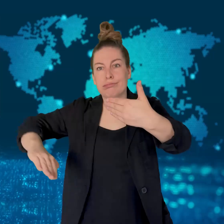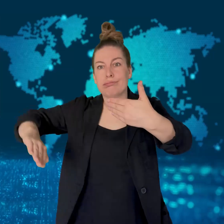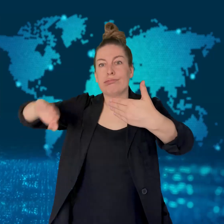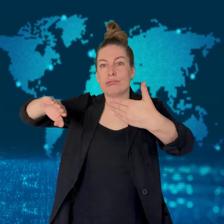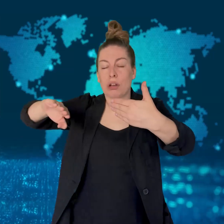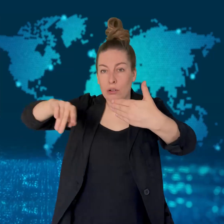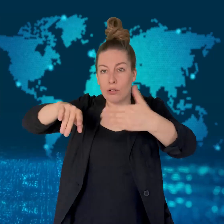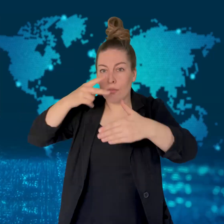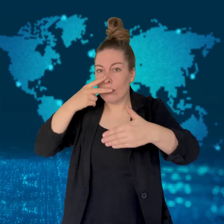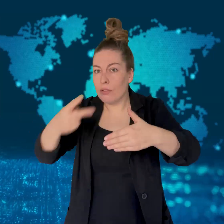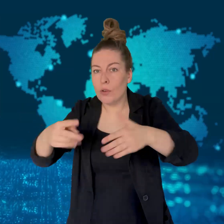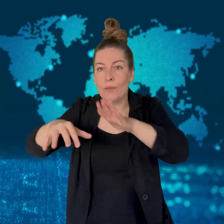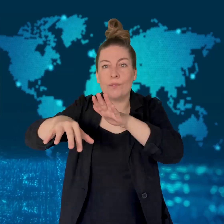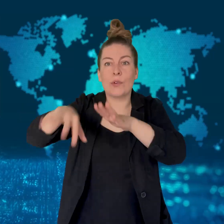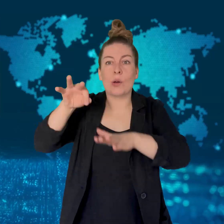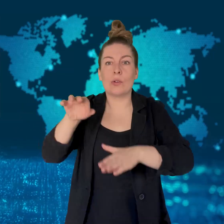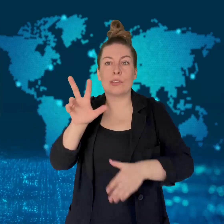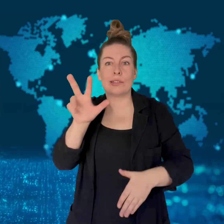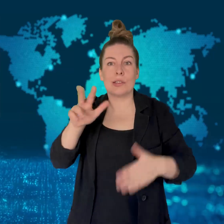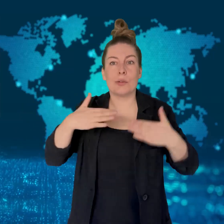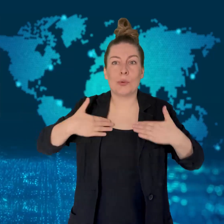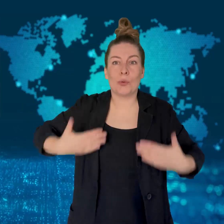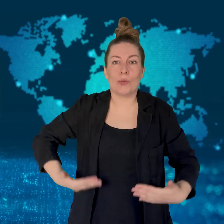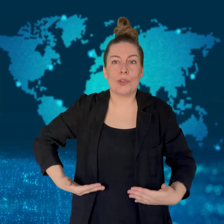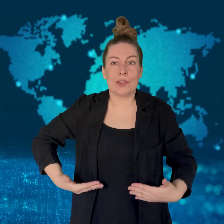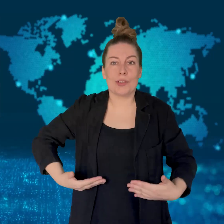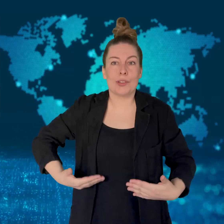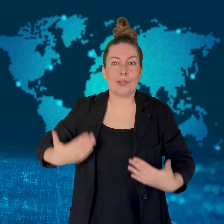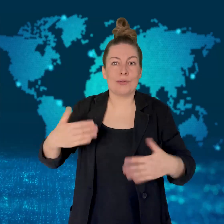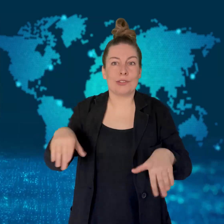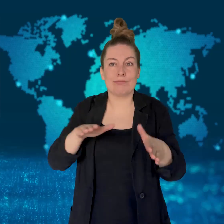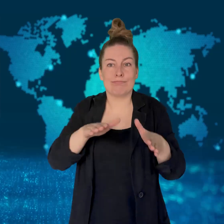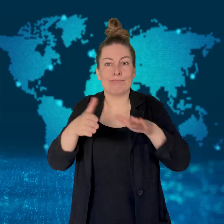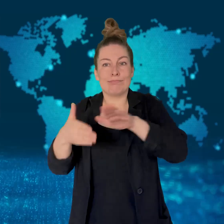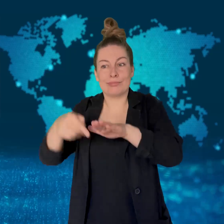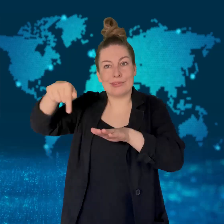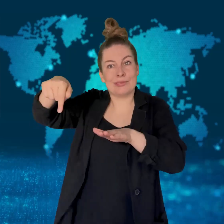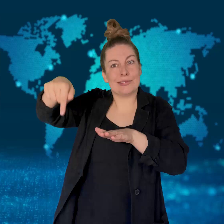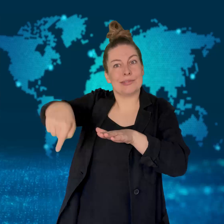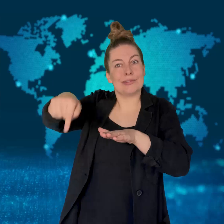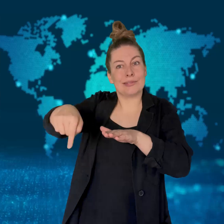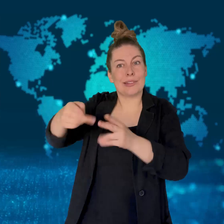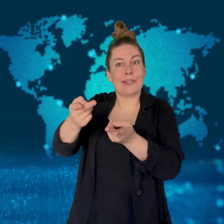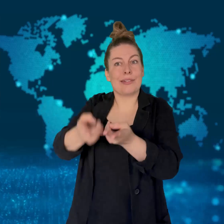A fourth body was found nearby, but it is not clear